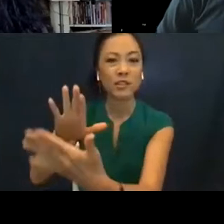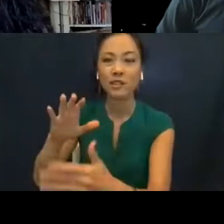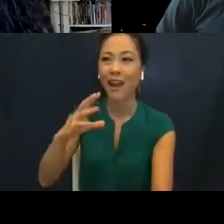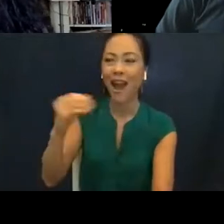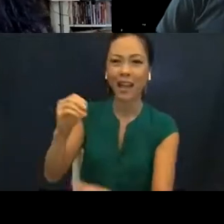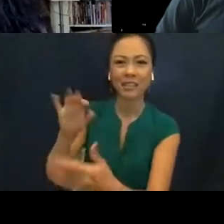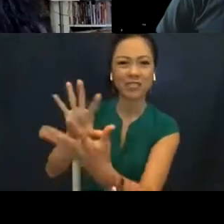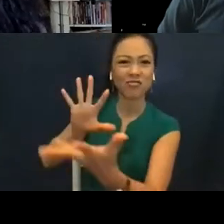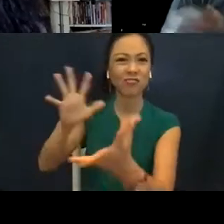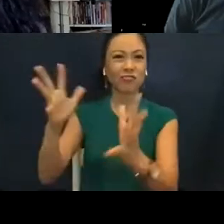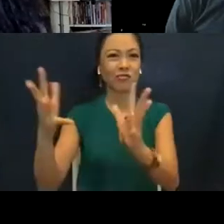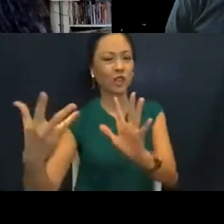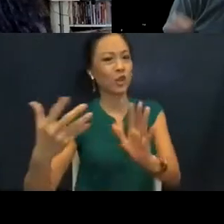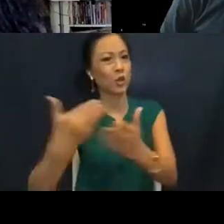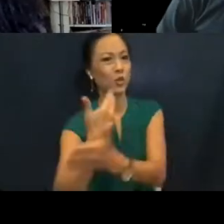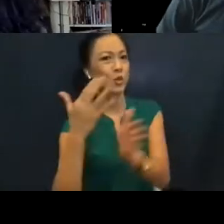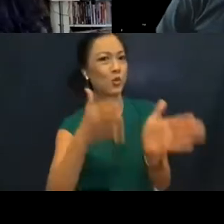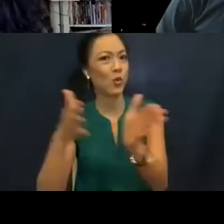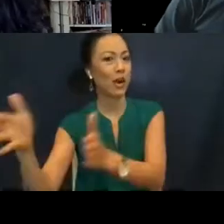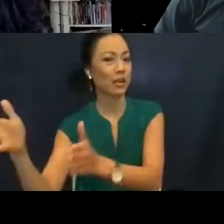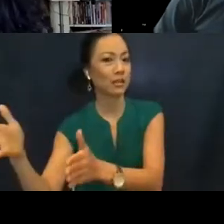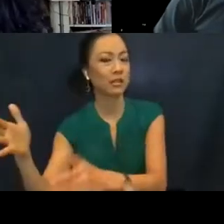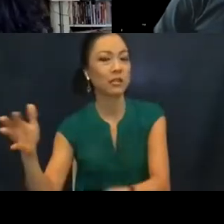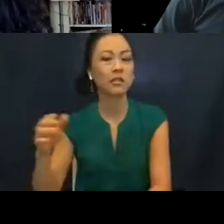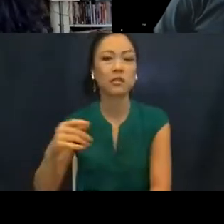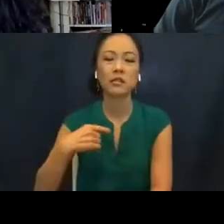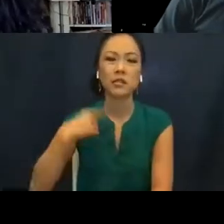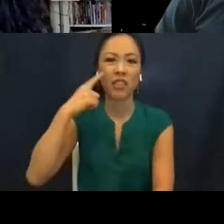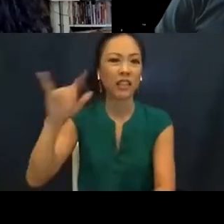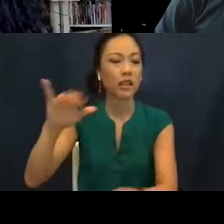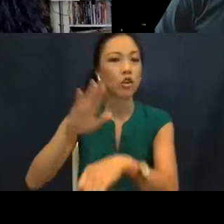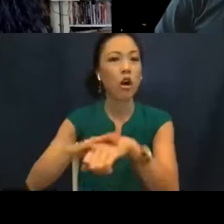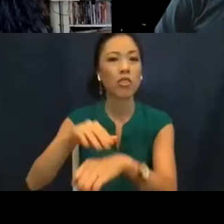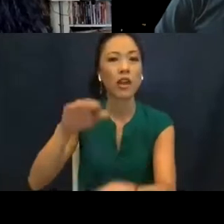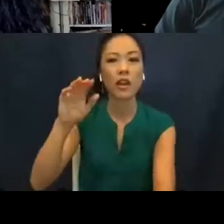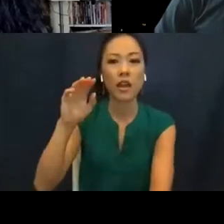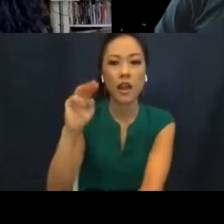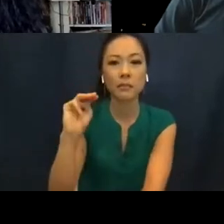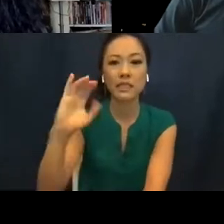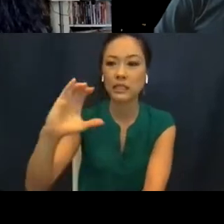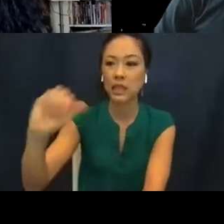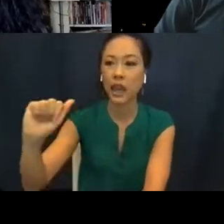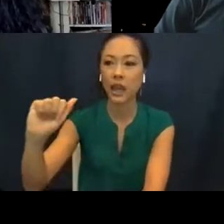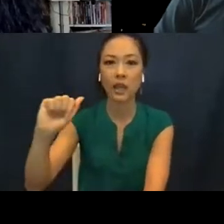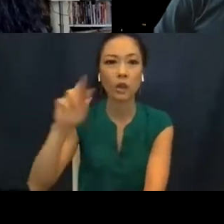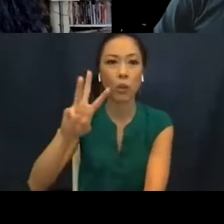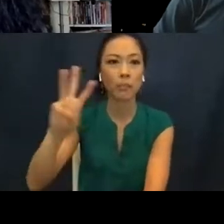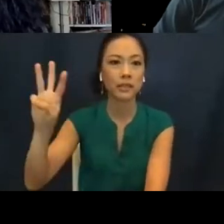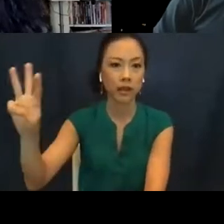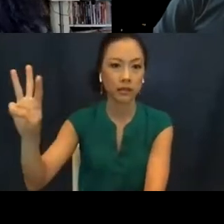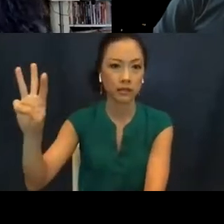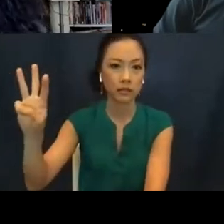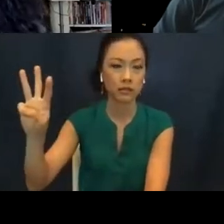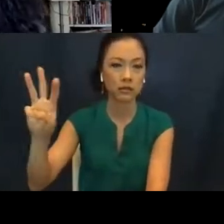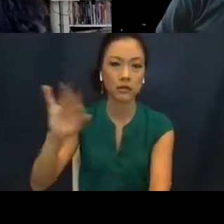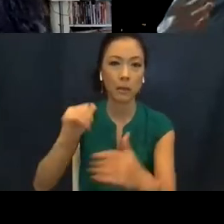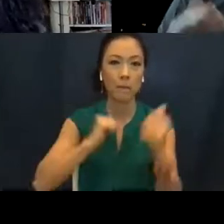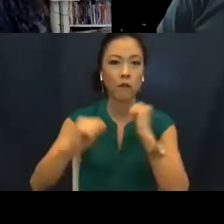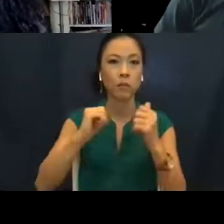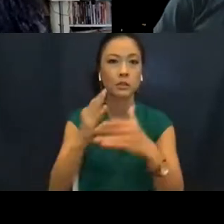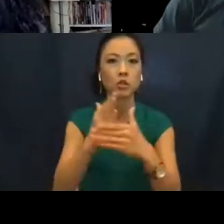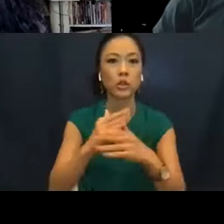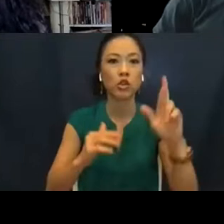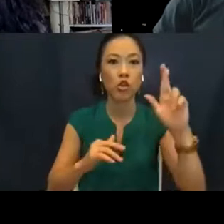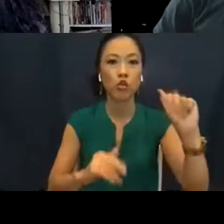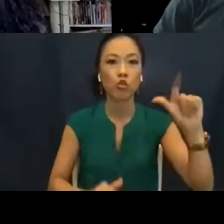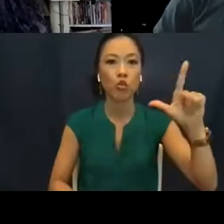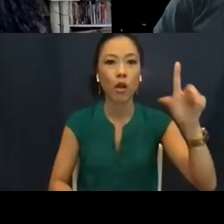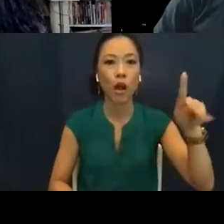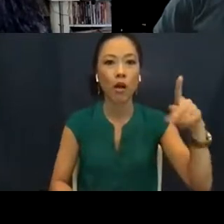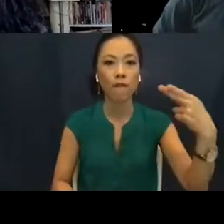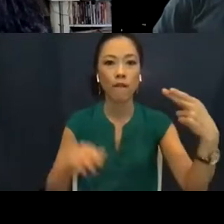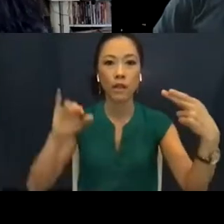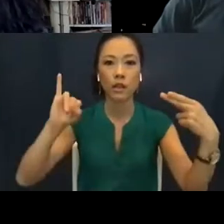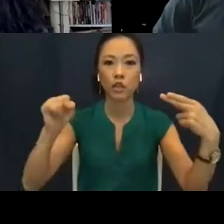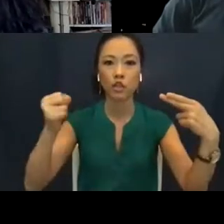recently, I know it is on the MCA website as well, the performance. I was able to see